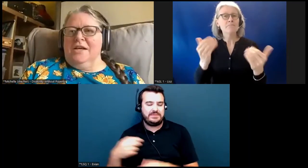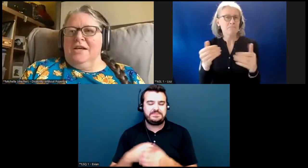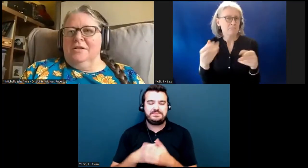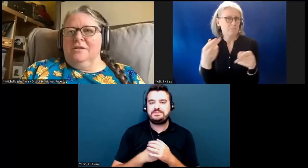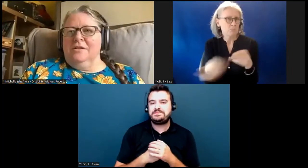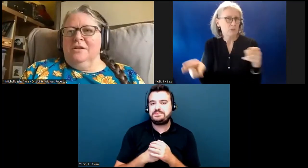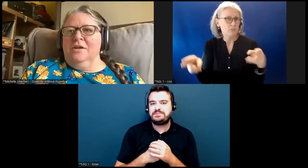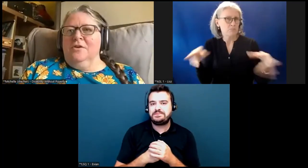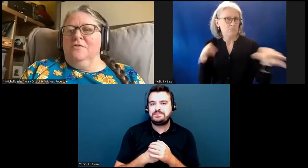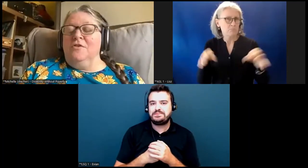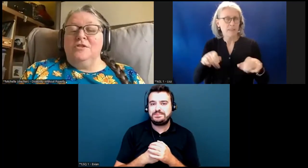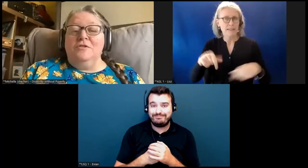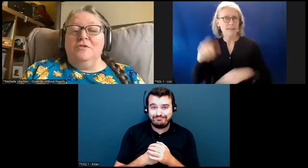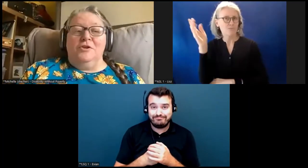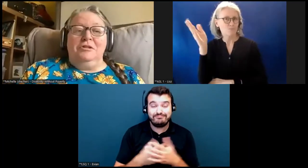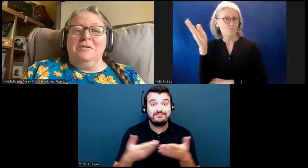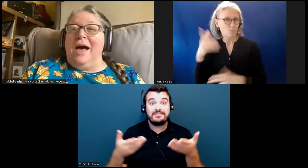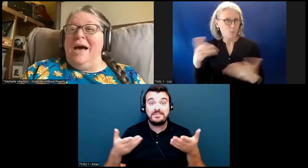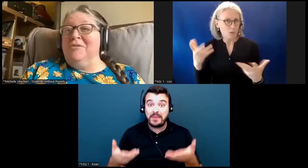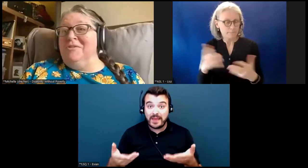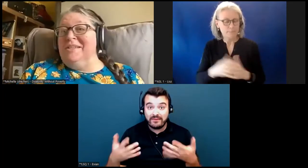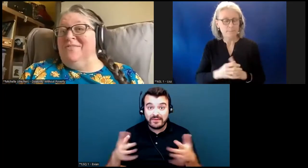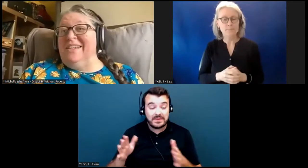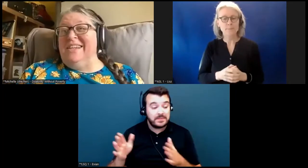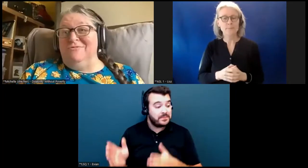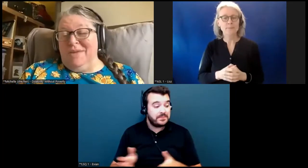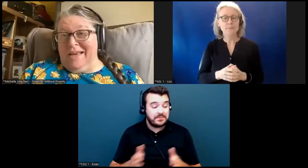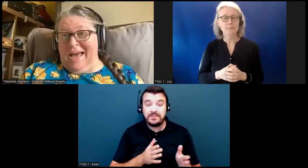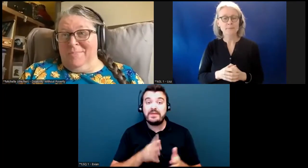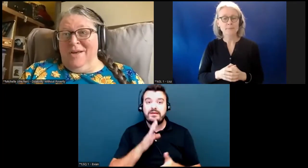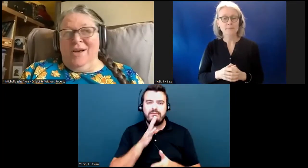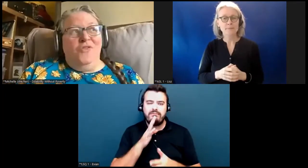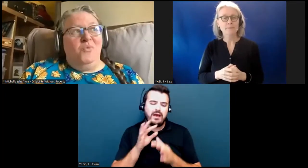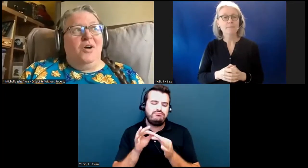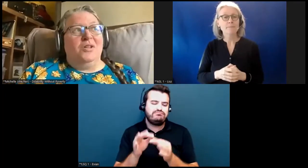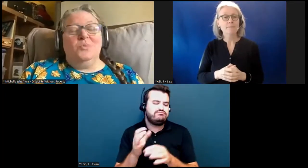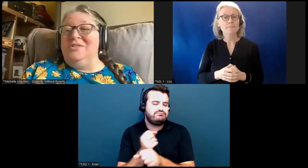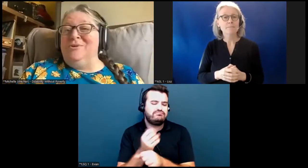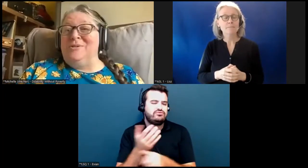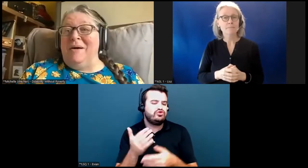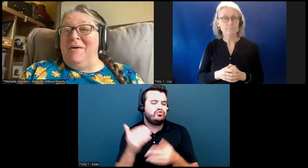OUR SESSION. FIRST OF ALL, I'M GOING TO GIVE A LITTLE RECAP OF WHAT WE TALKED ABOUT IN